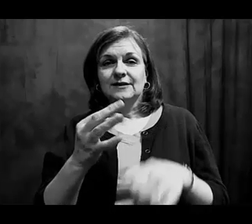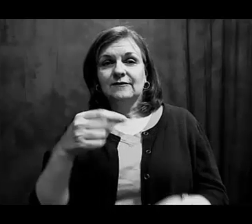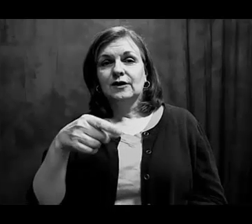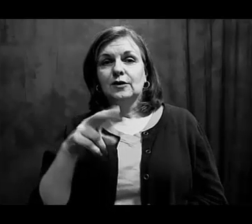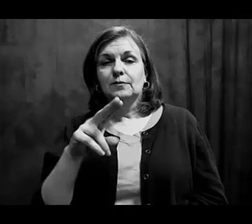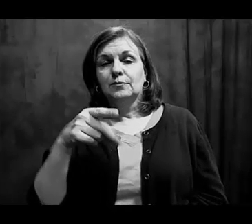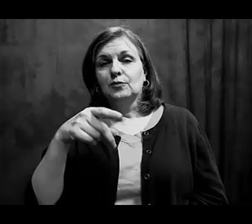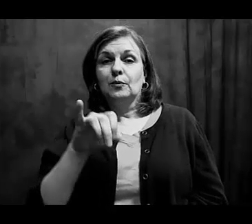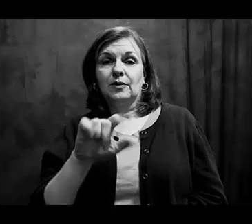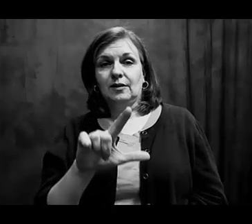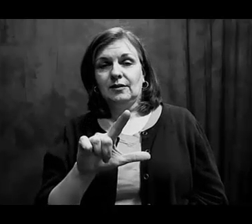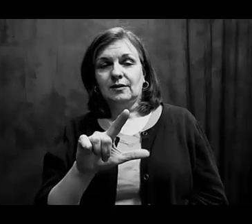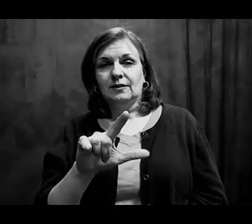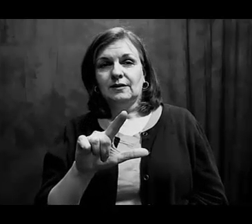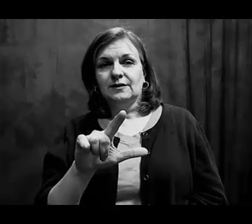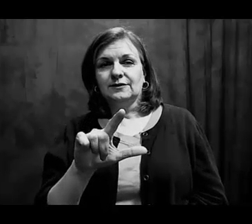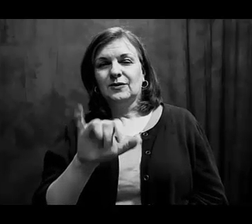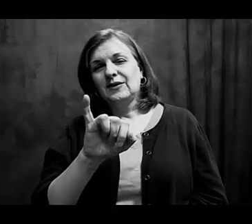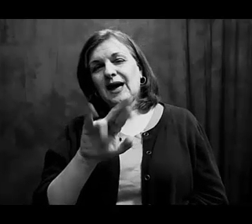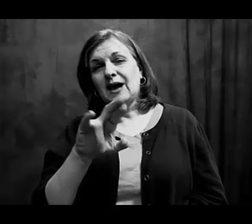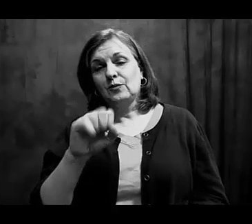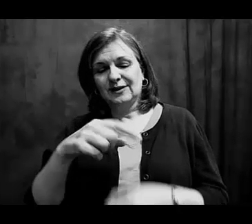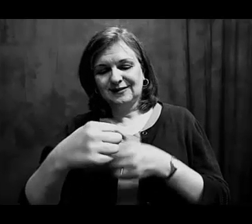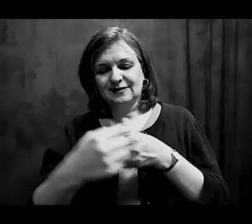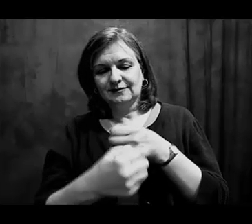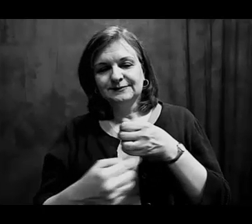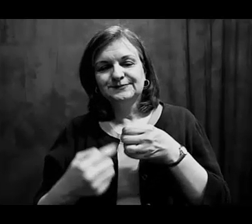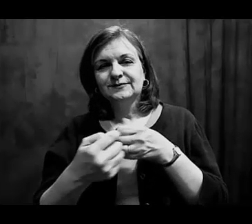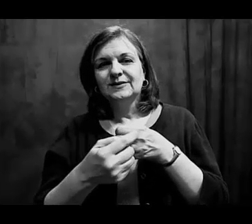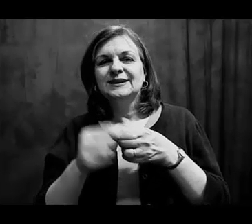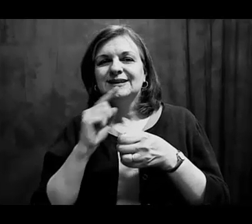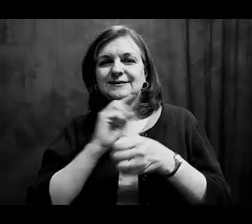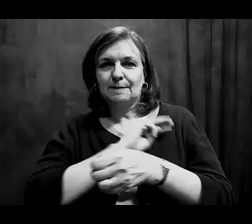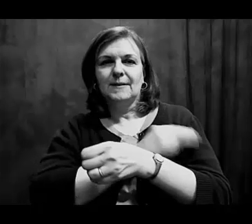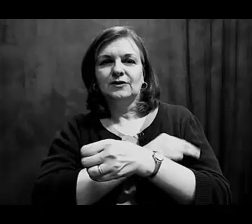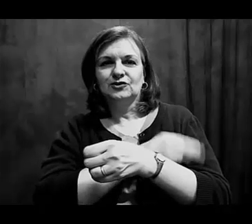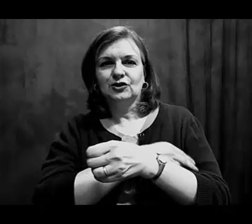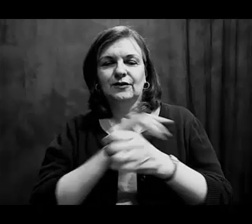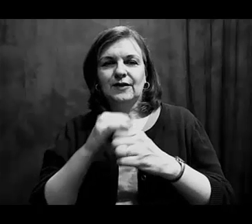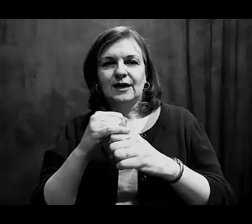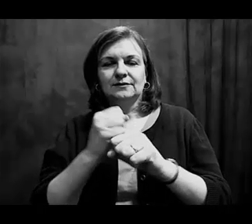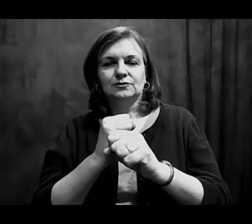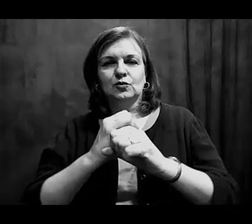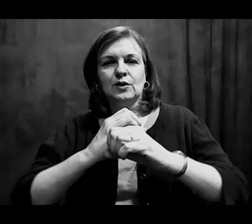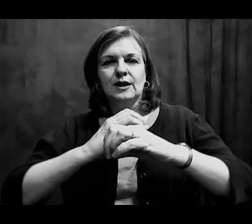so the iris is a ring of muscle the contracts and relaxes to change the size